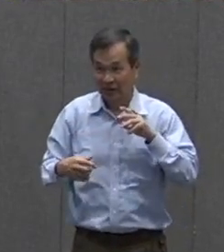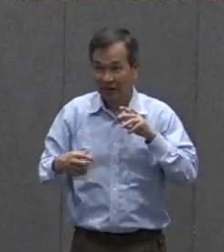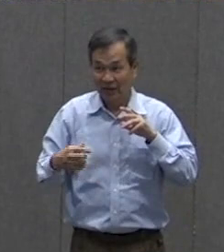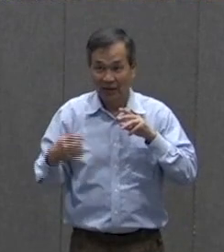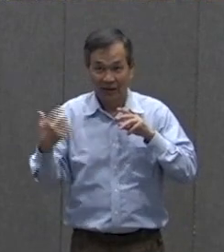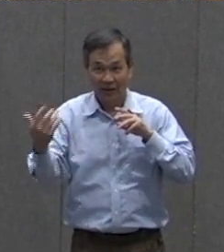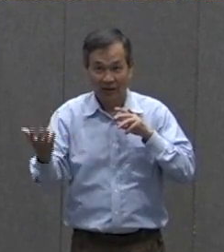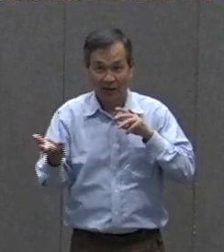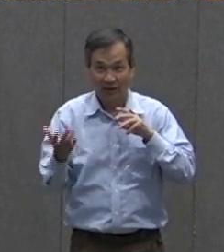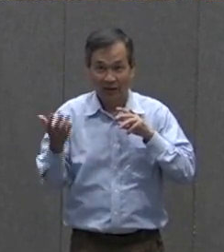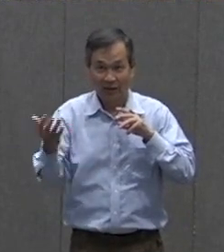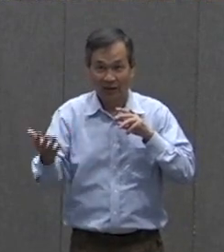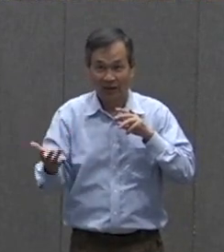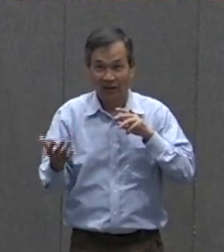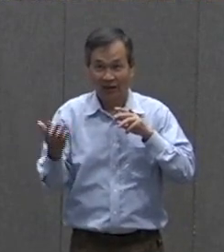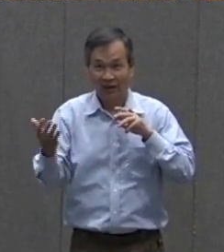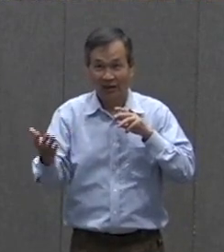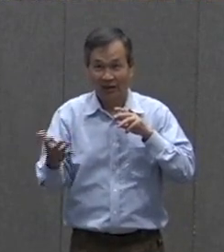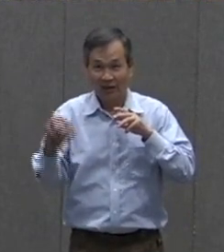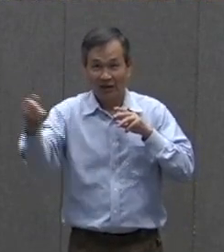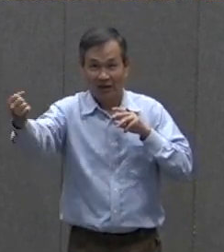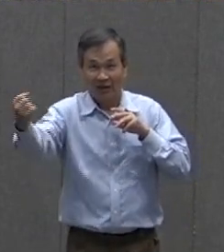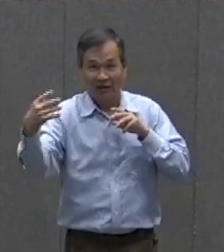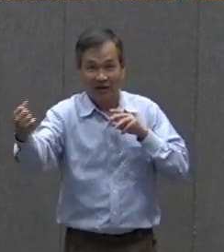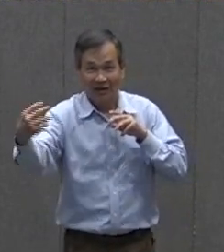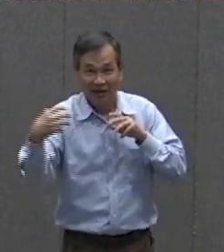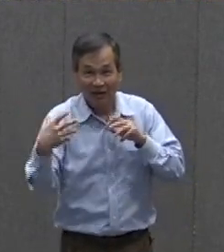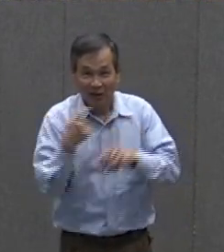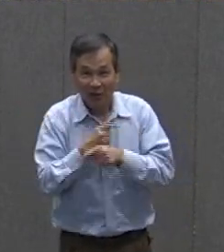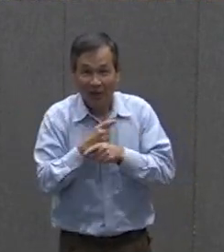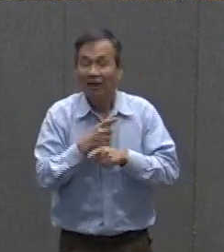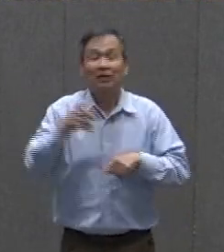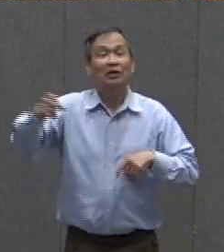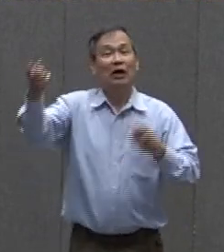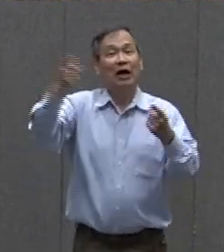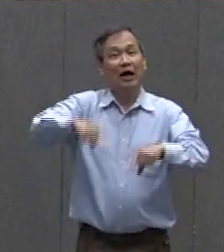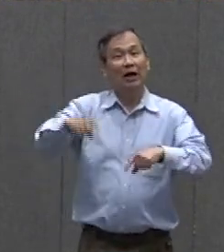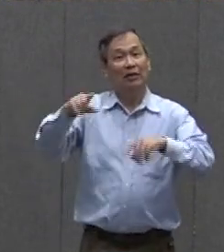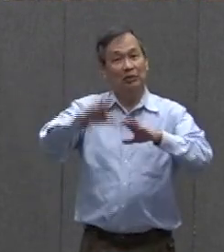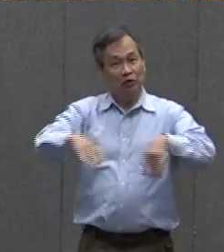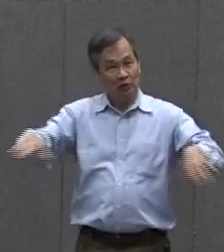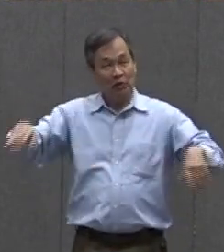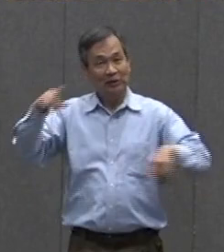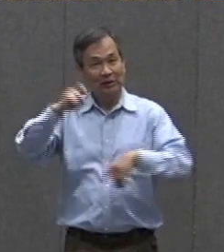and everybody's brain moves at a different rate. So a student who's given a problem